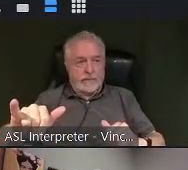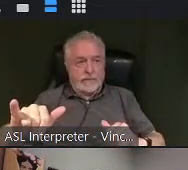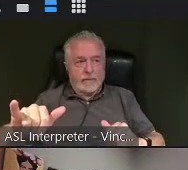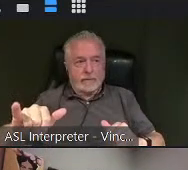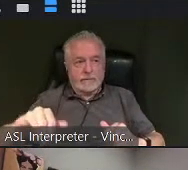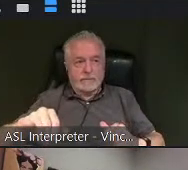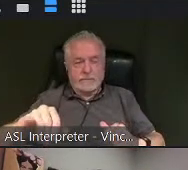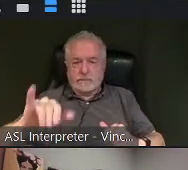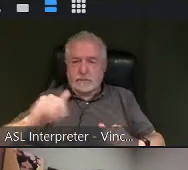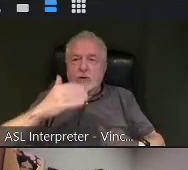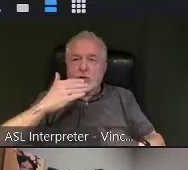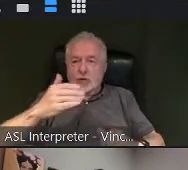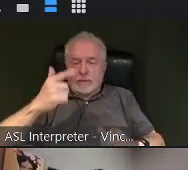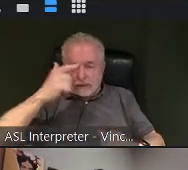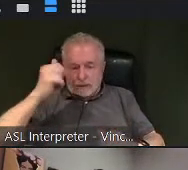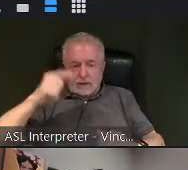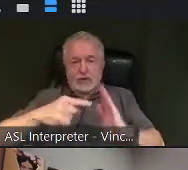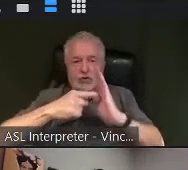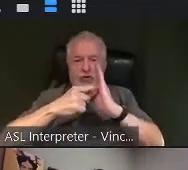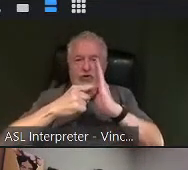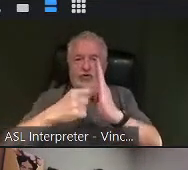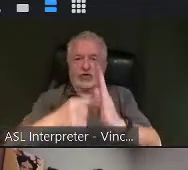This is good because it shows that the